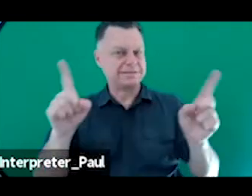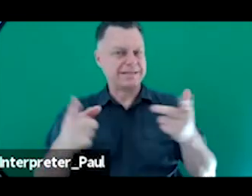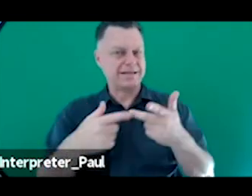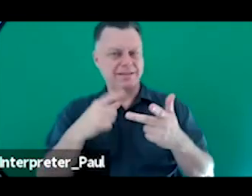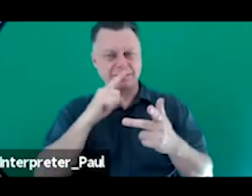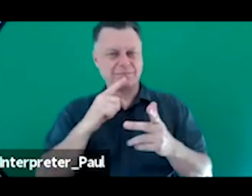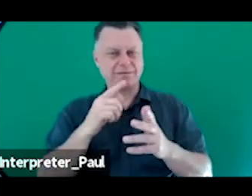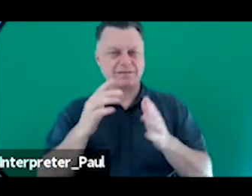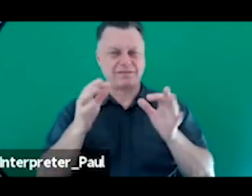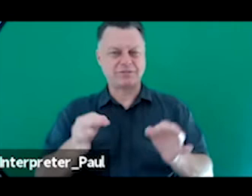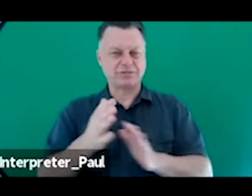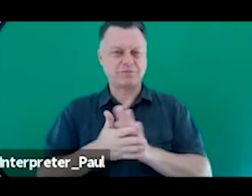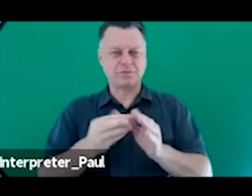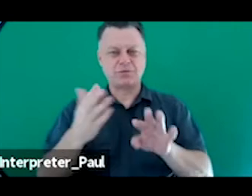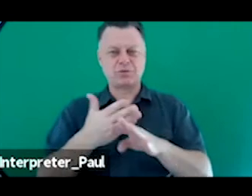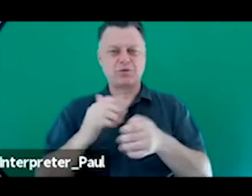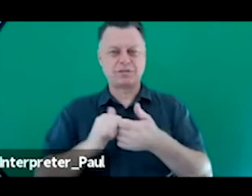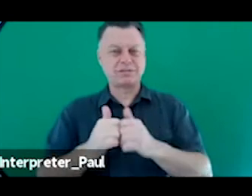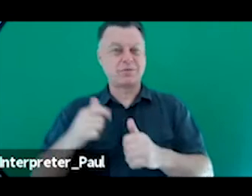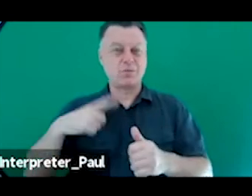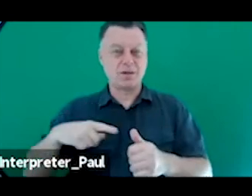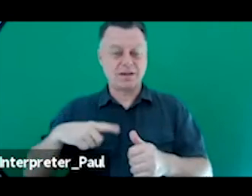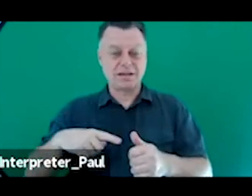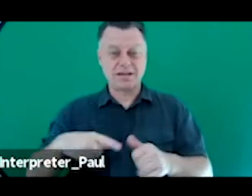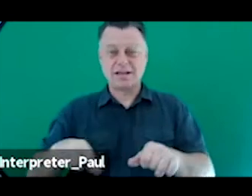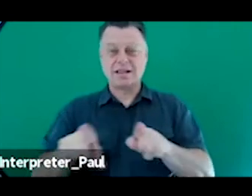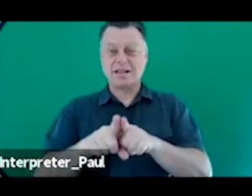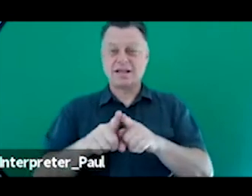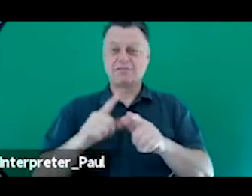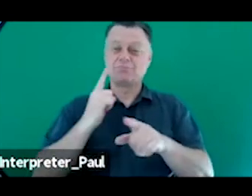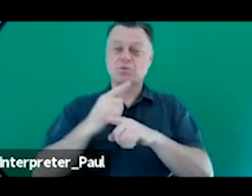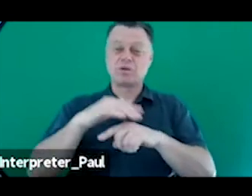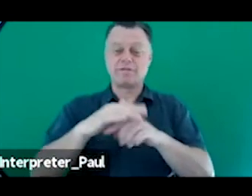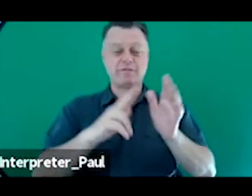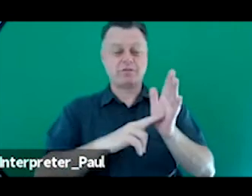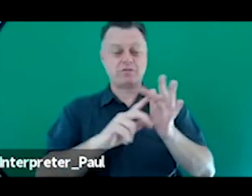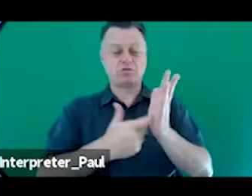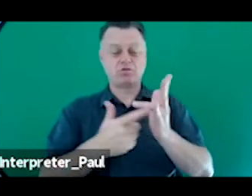please, with your colleagues. Because just like talking about neuroscience and chemical pathways